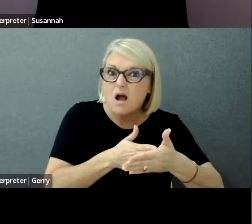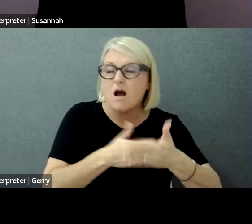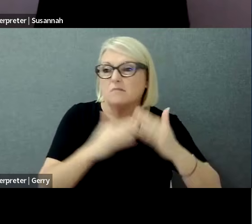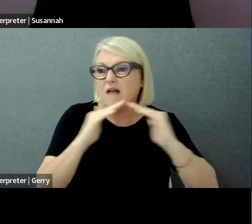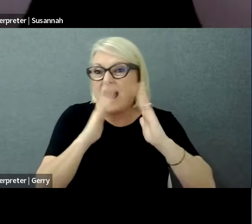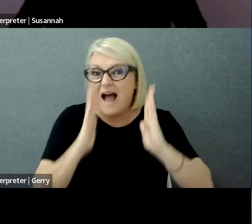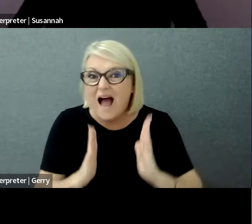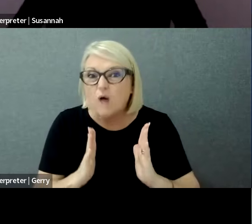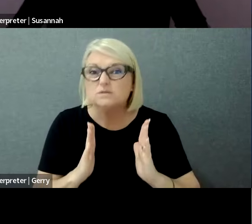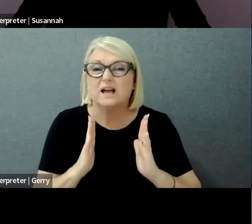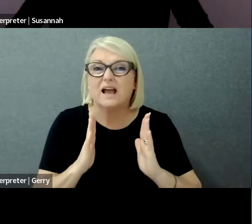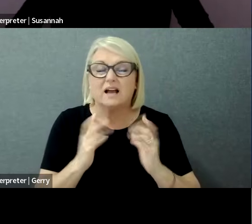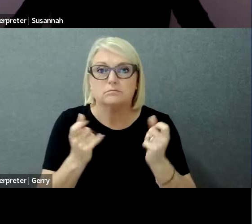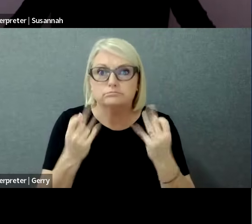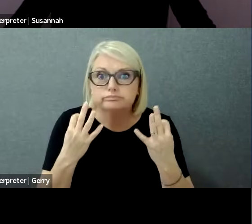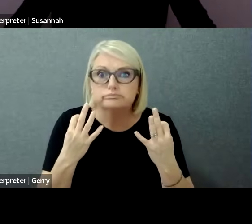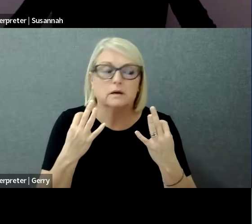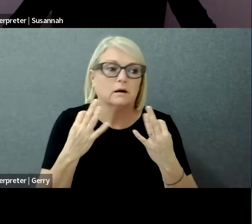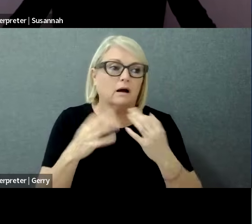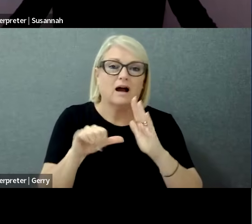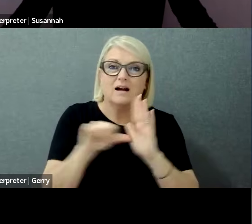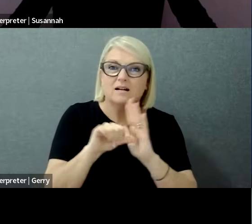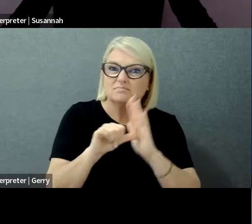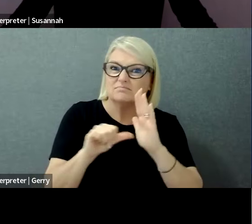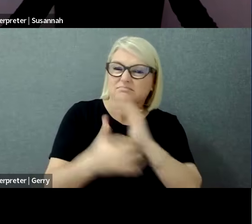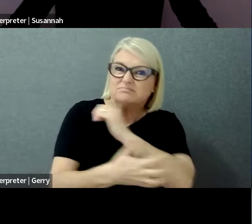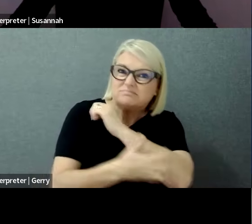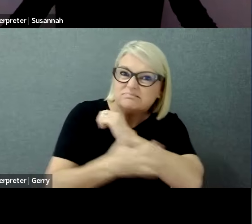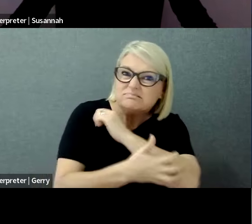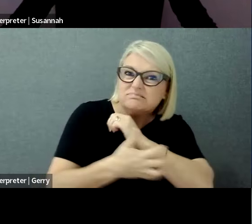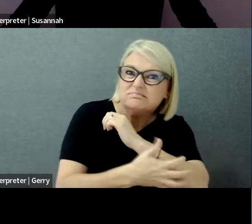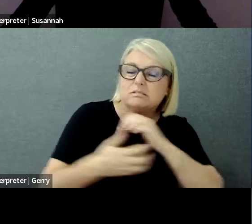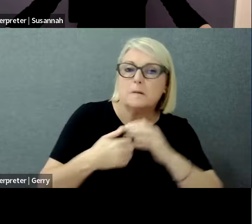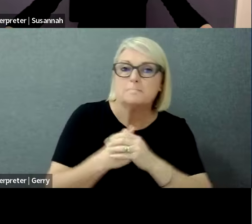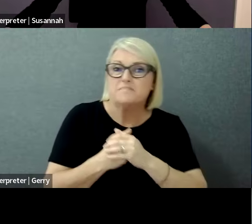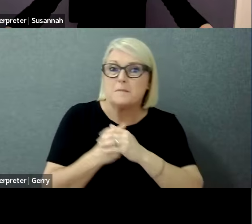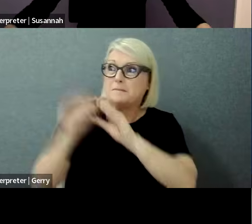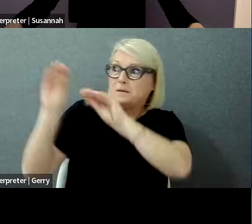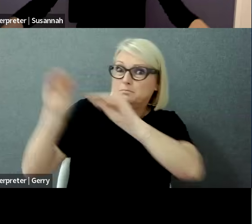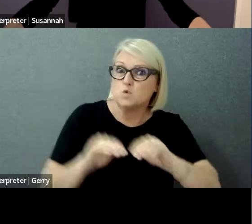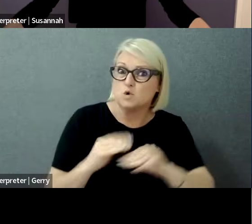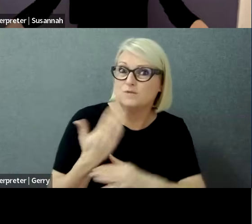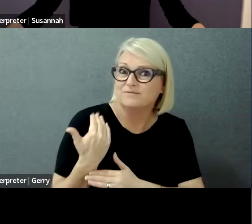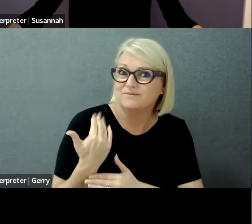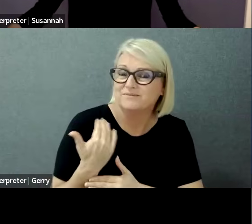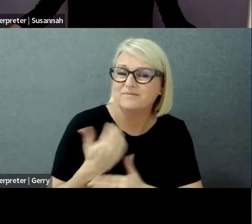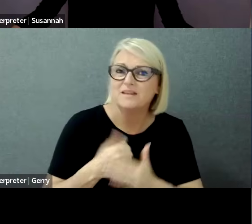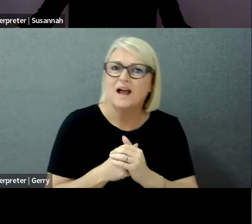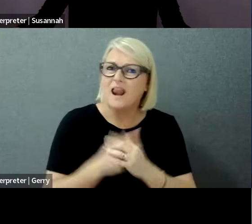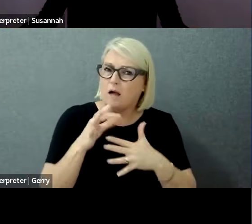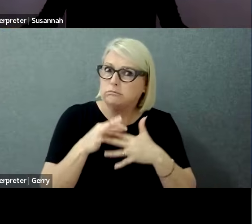language barriers, say as a newly arrived family from overseas. There's a lot of things to navigate